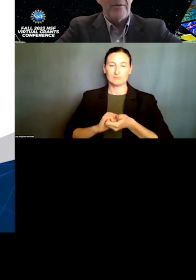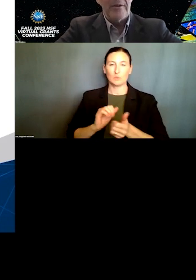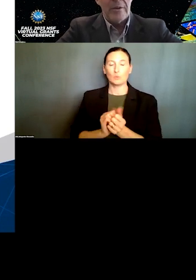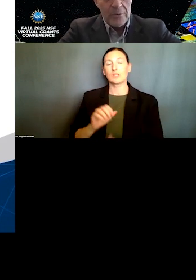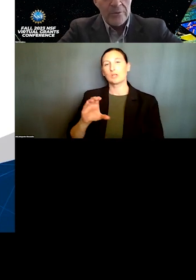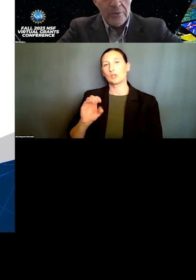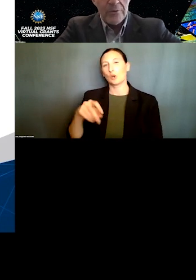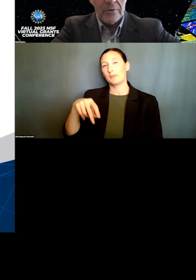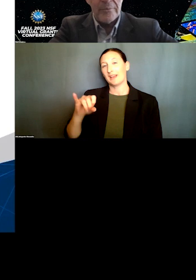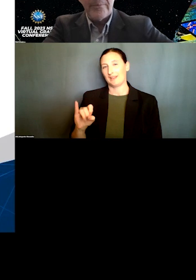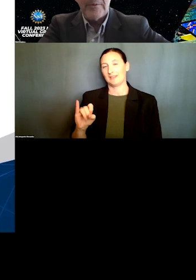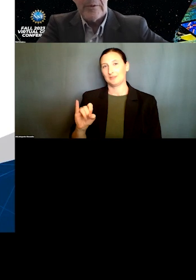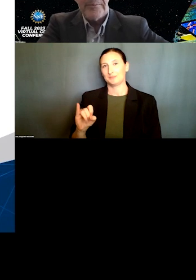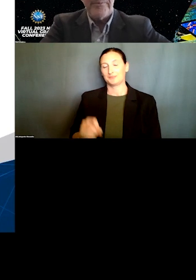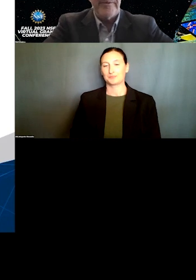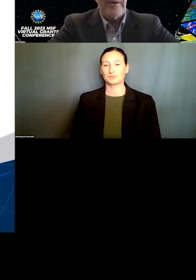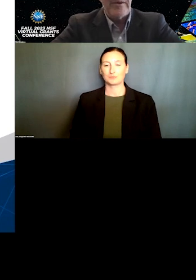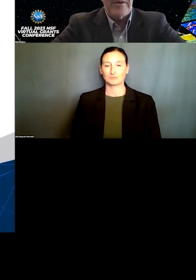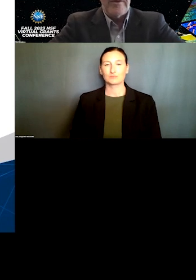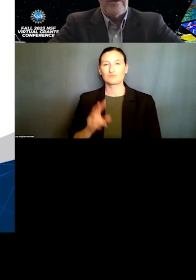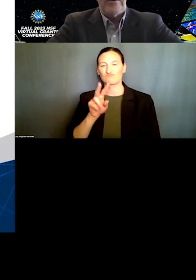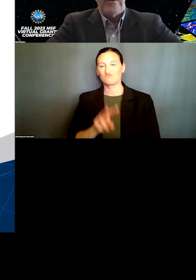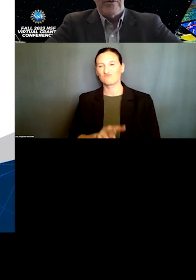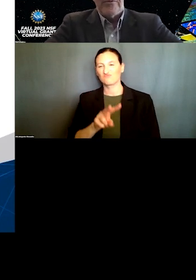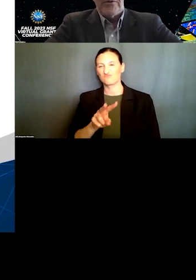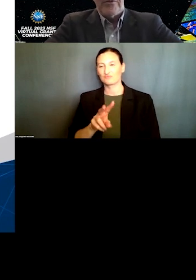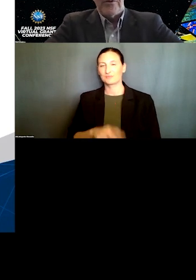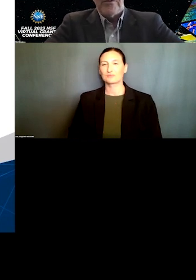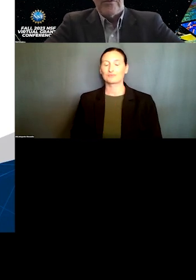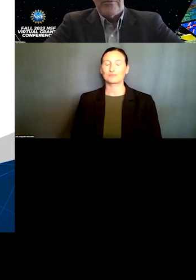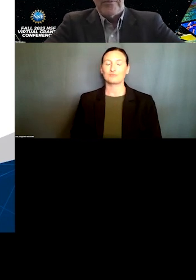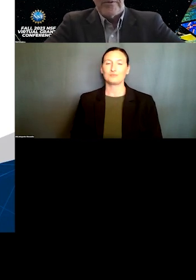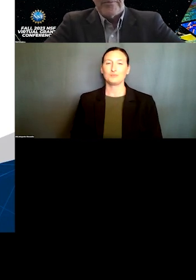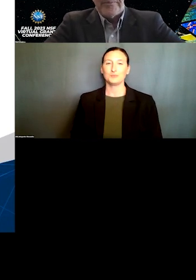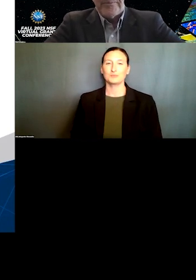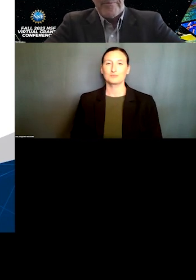another institution and you can read the focus areas.